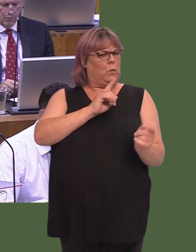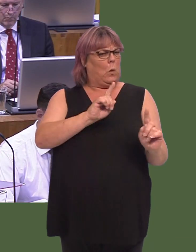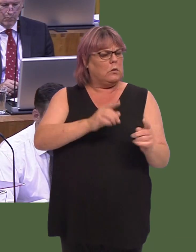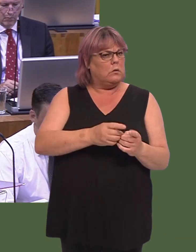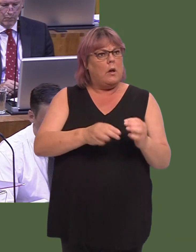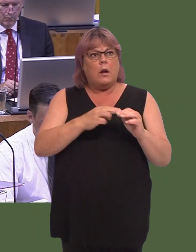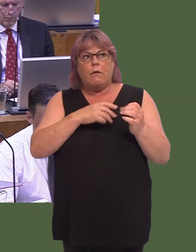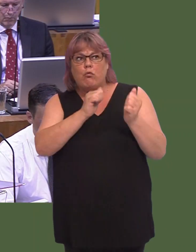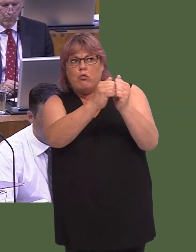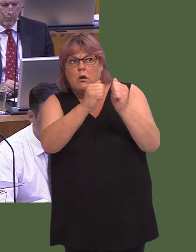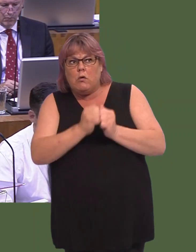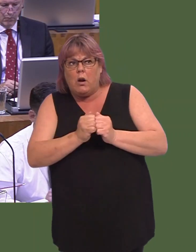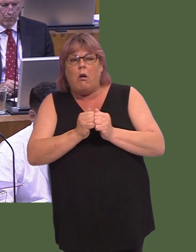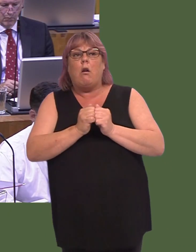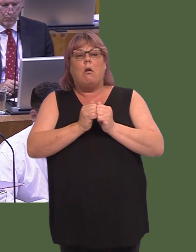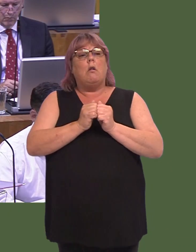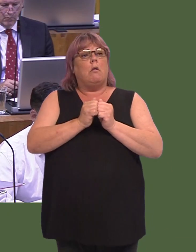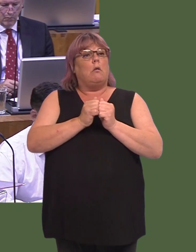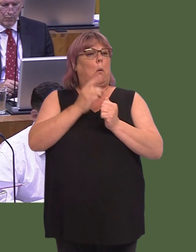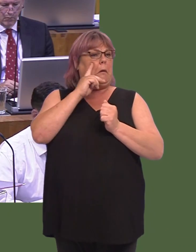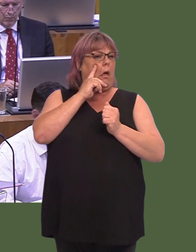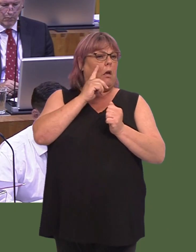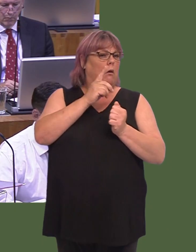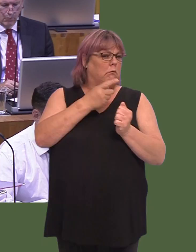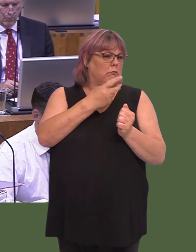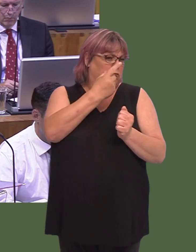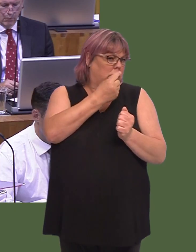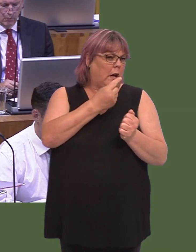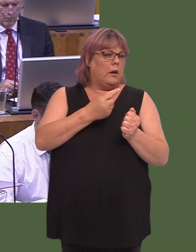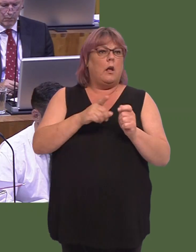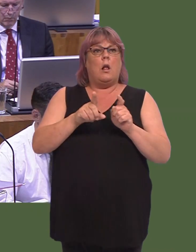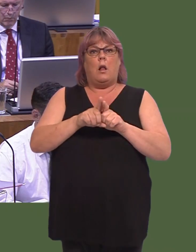Let's see whether there is a consensus—we've had the parliamentary review on health—in